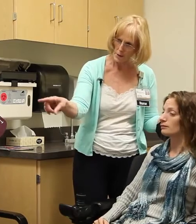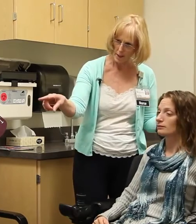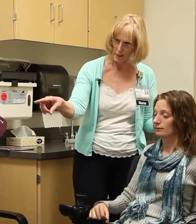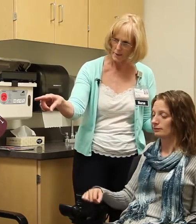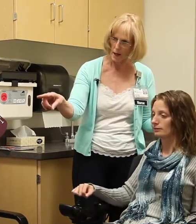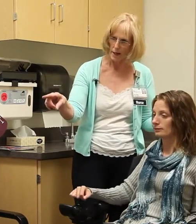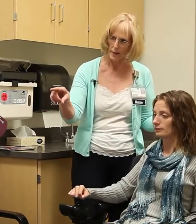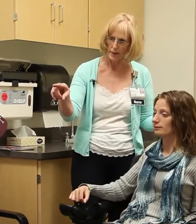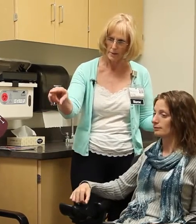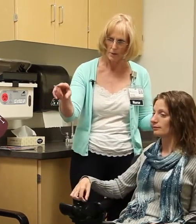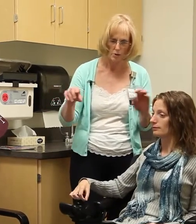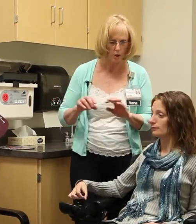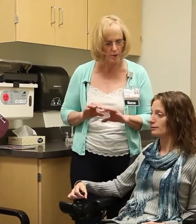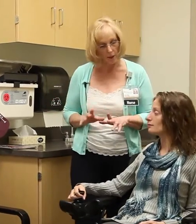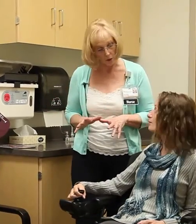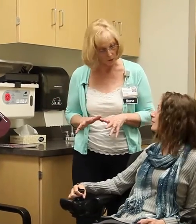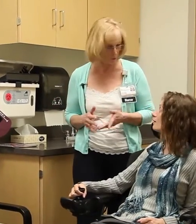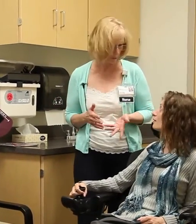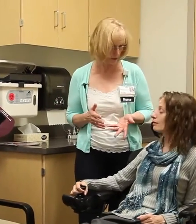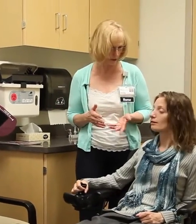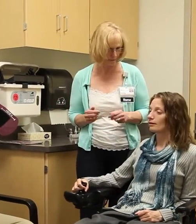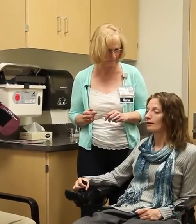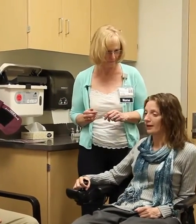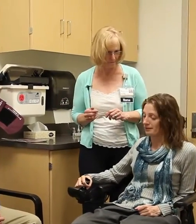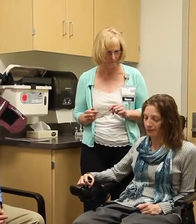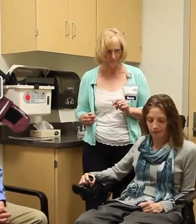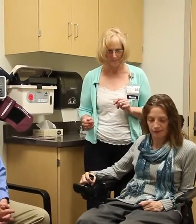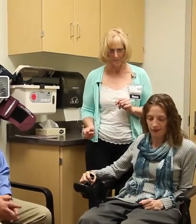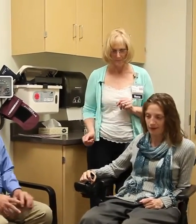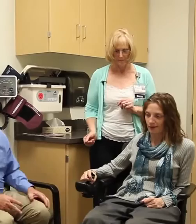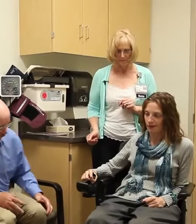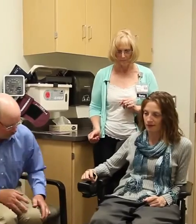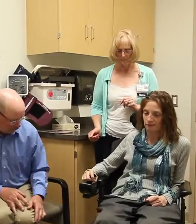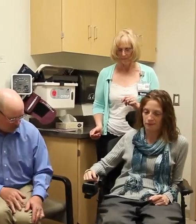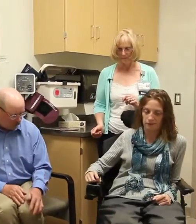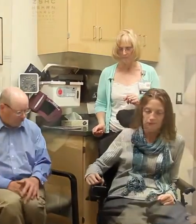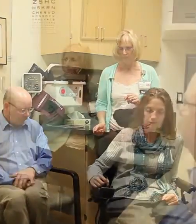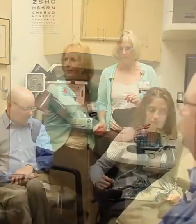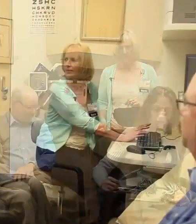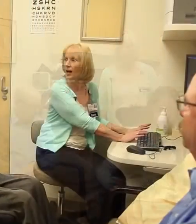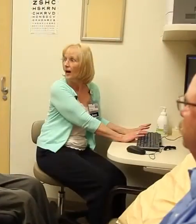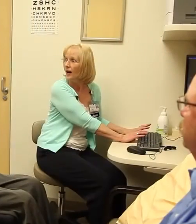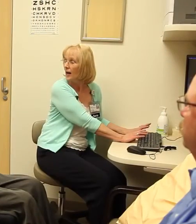the desk, I can sit in the chair and take notes while we talk. - Okay.